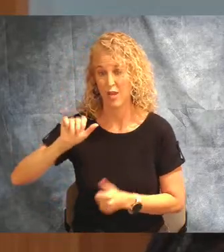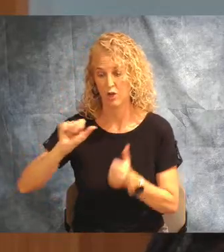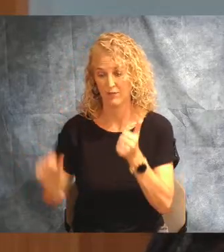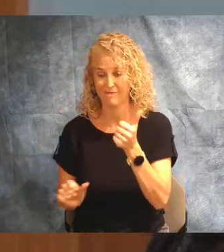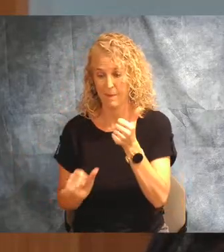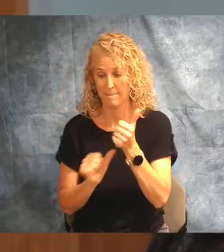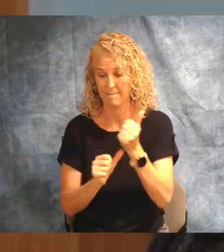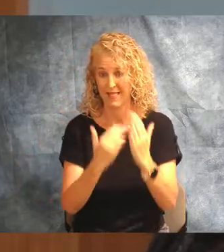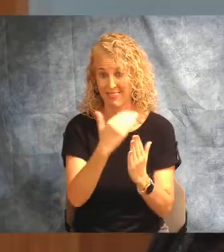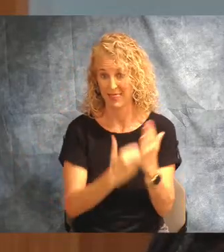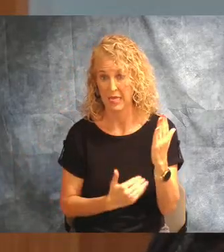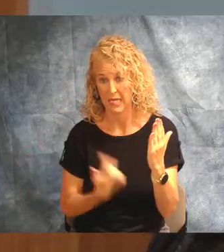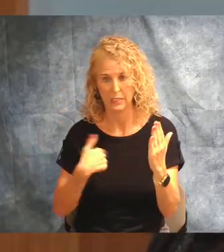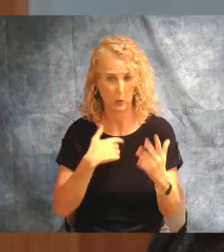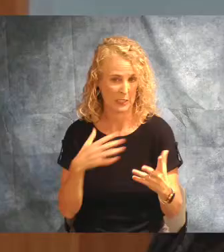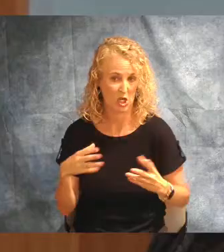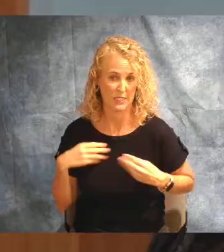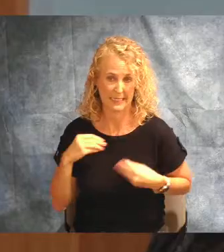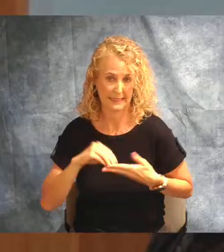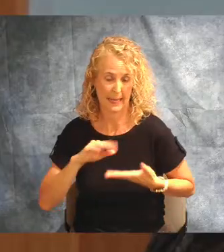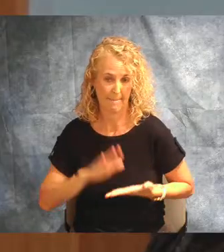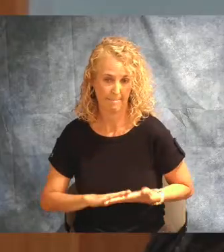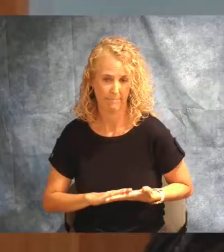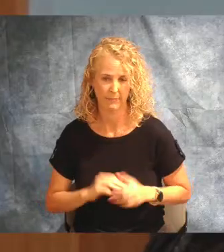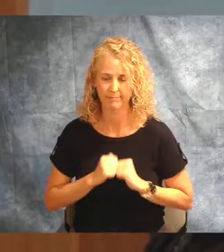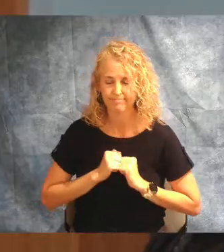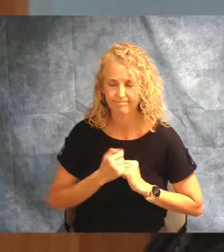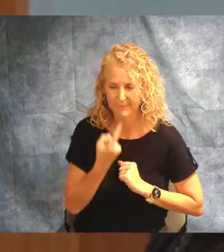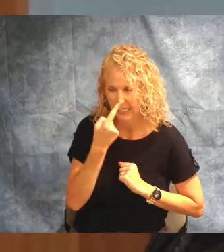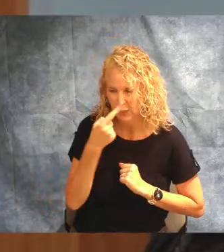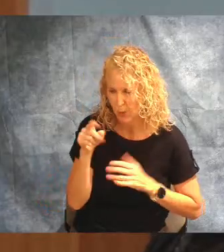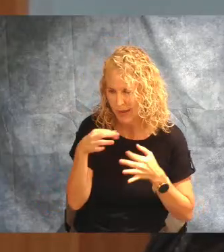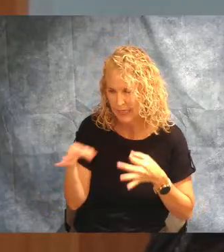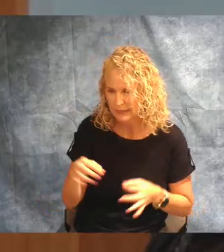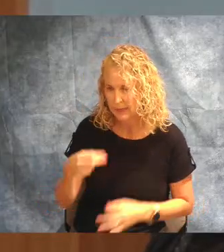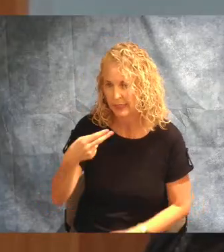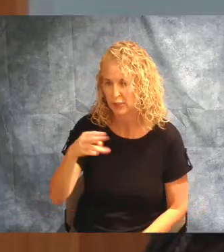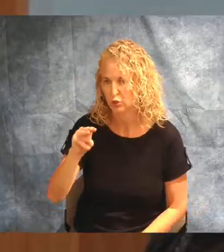simply accepting it for the public record. Could you describe what a humane agent? Humane agents,